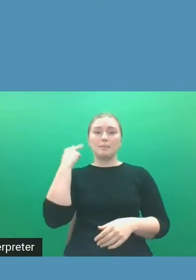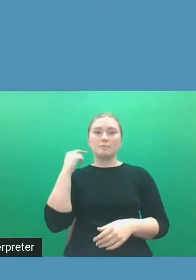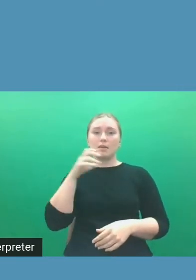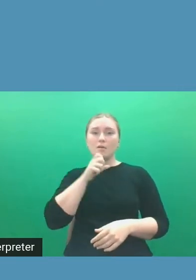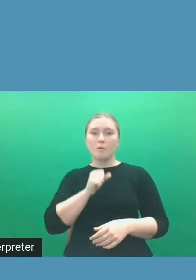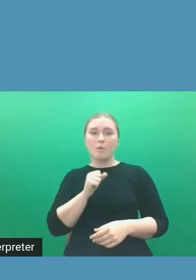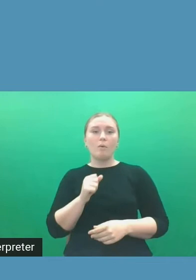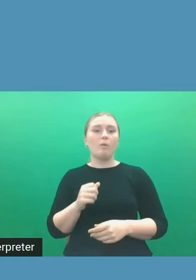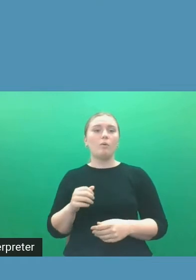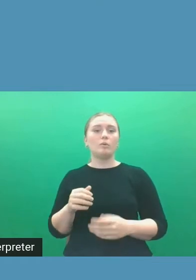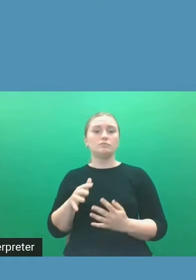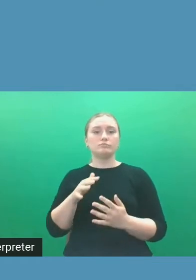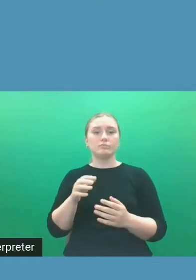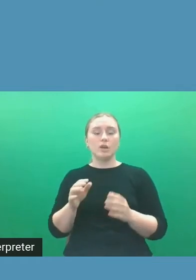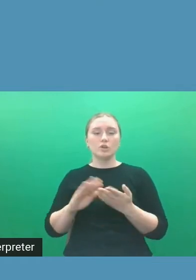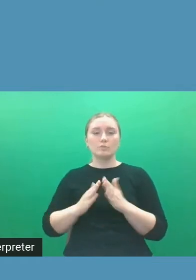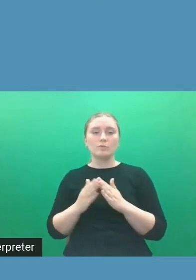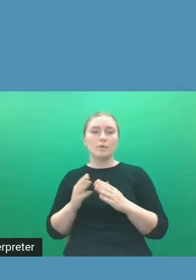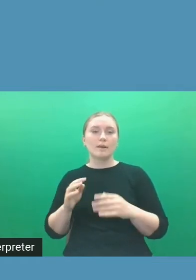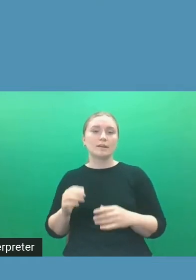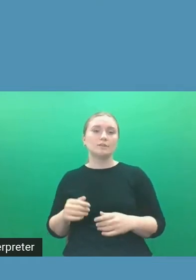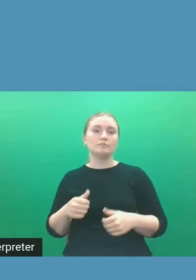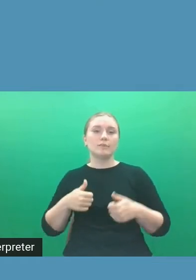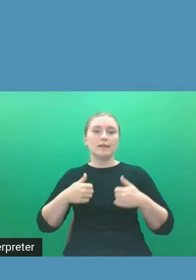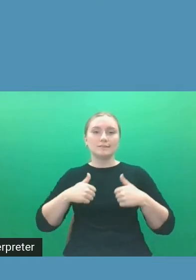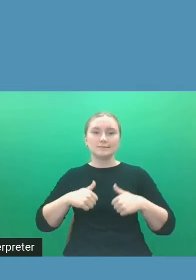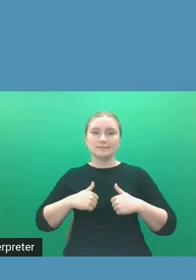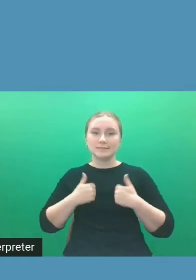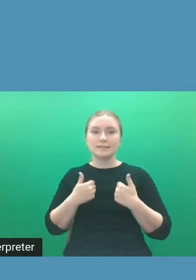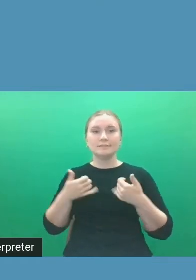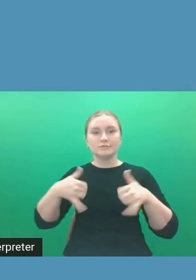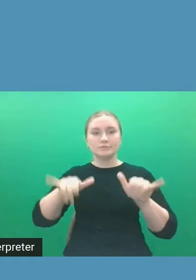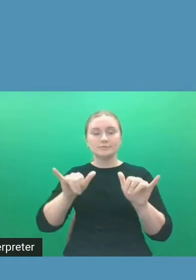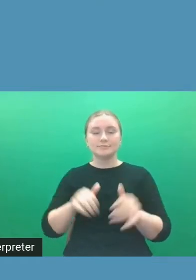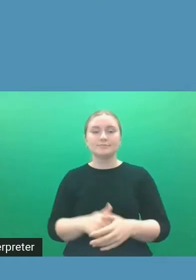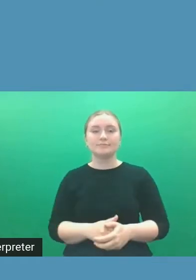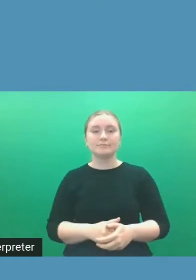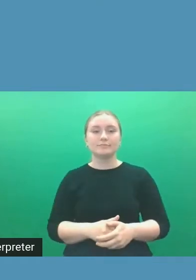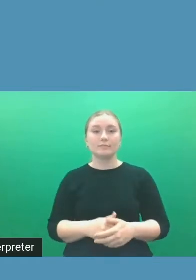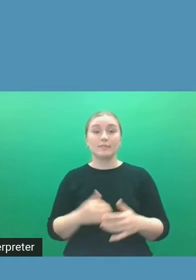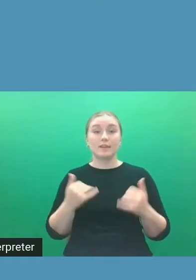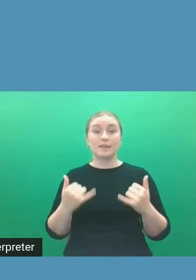We the digital empowerment project team recognized that our organizations and those of our members